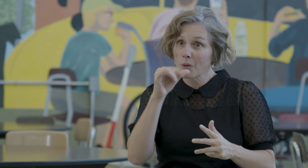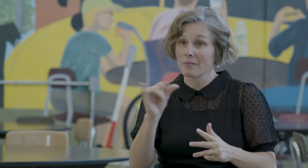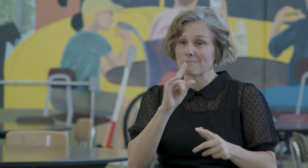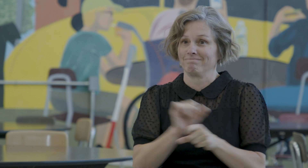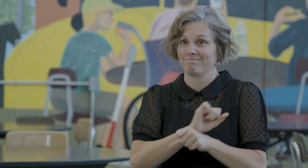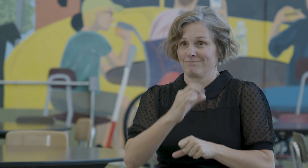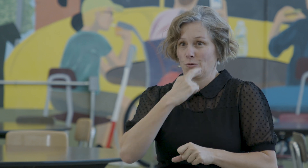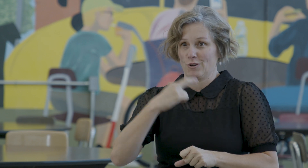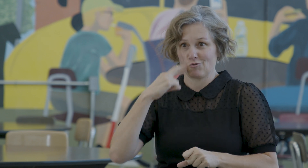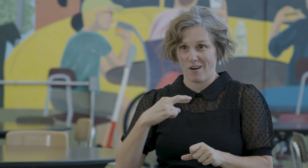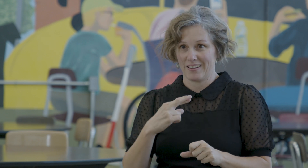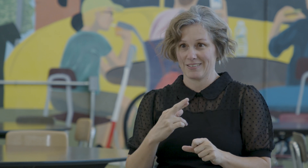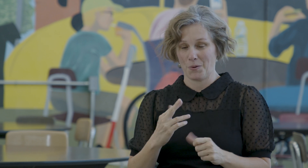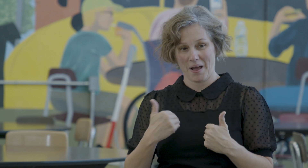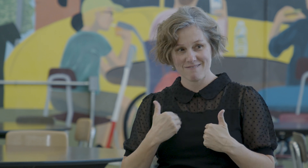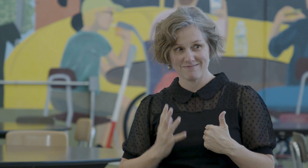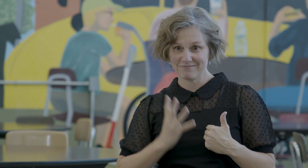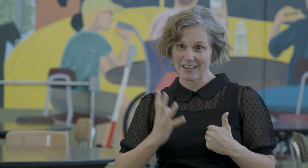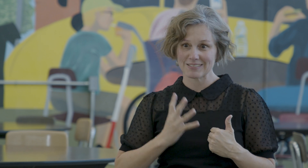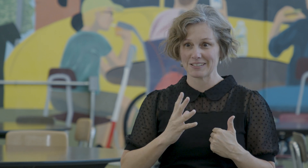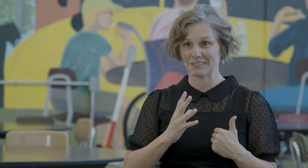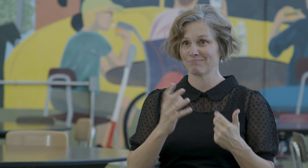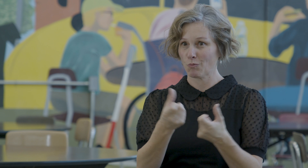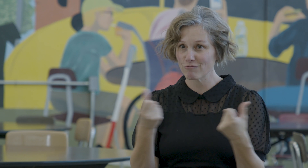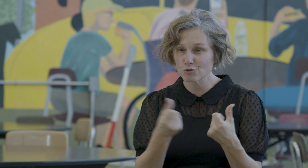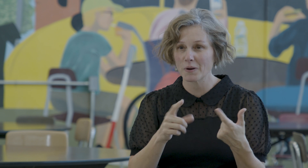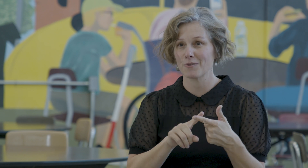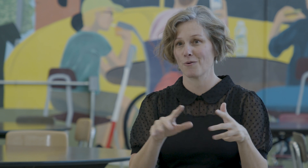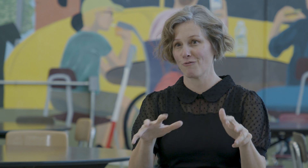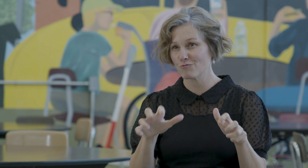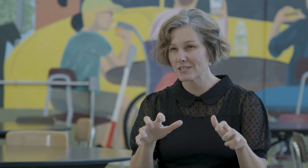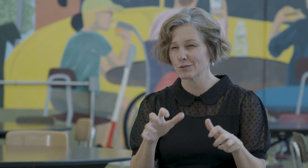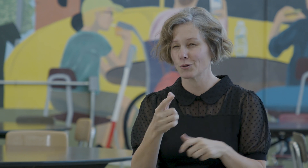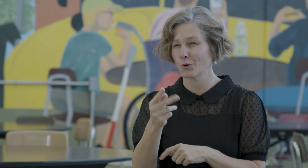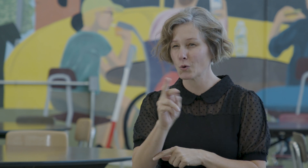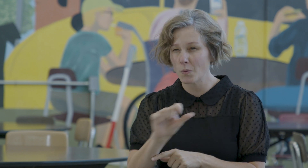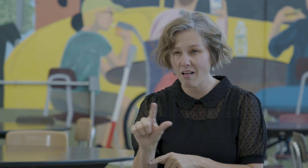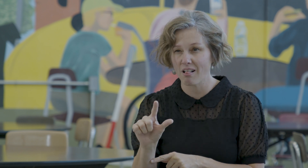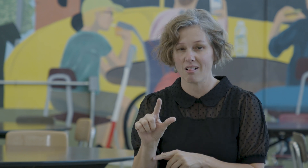so that by the end it looked like a restaurant. We have a commercial fridge, freezer, and grill.